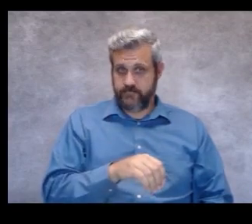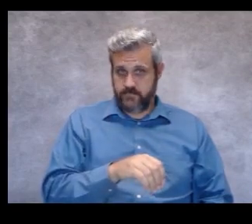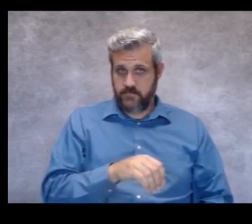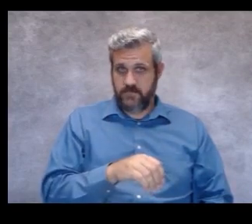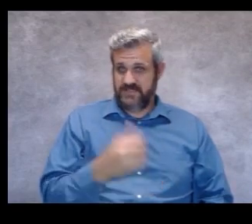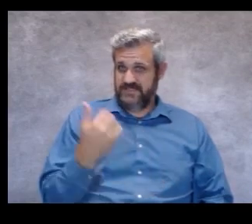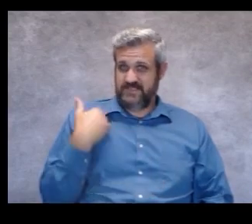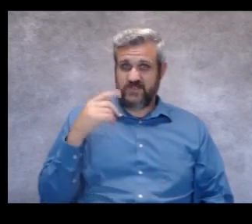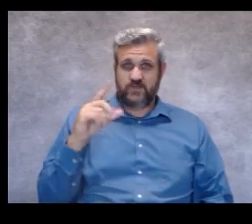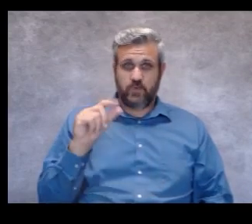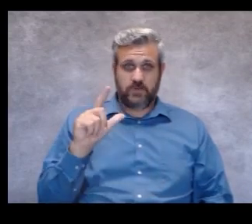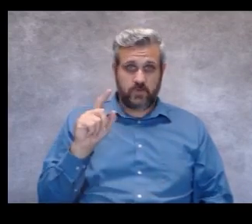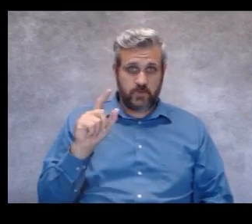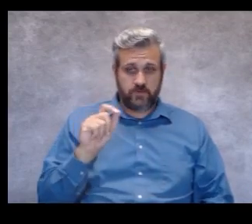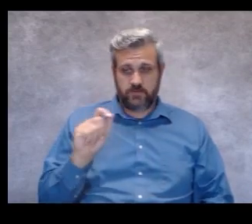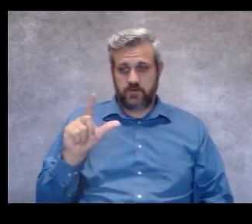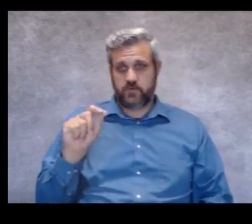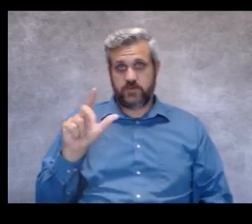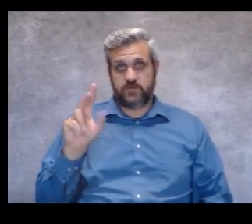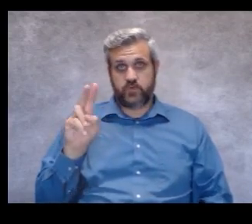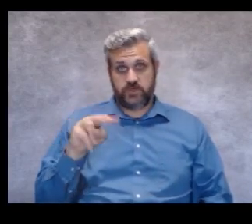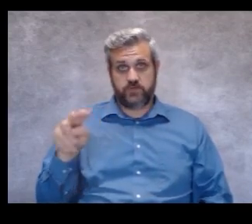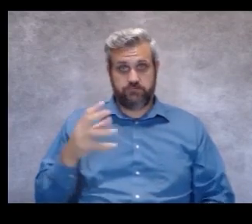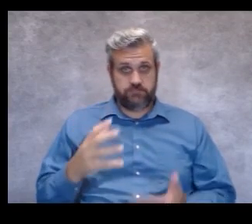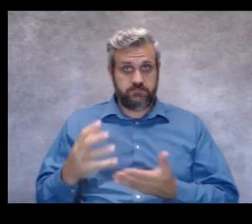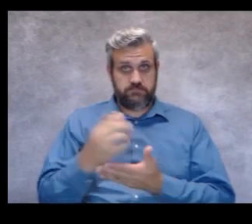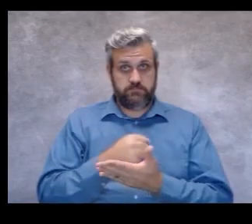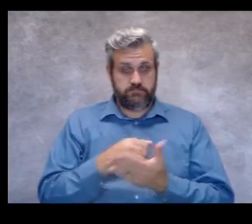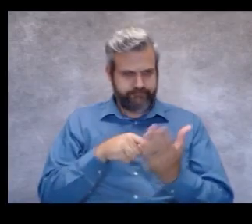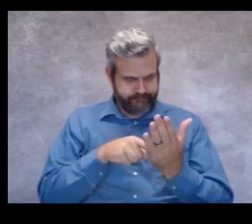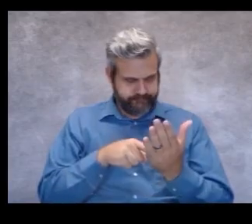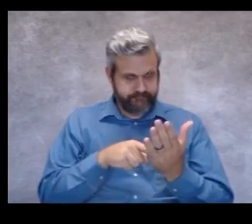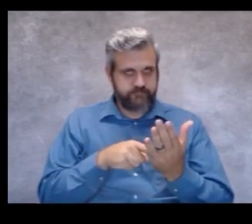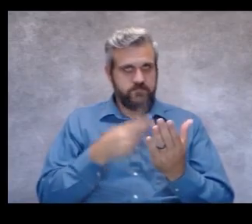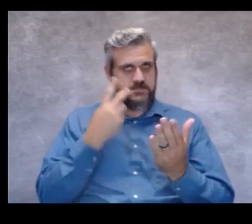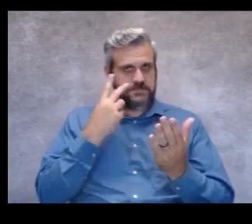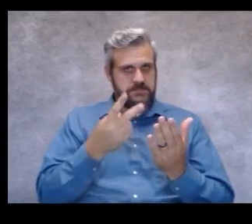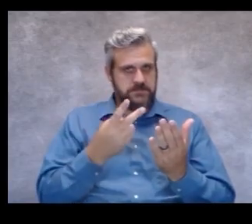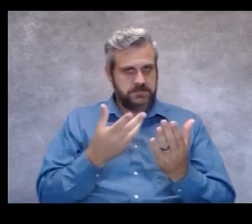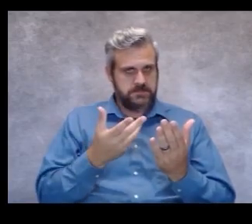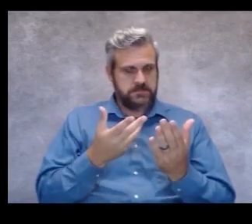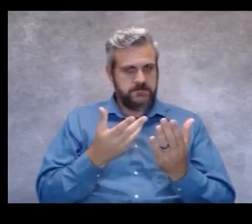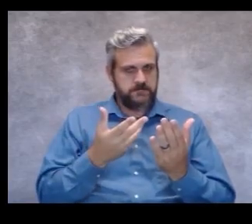The 2021 2022 data shows